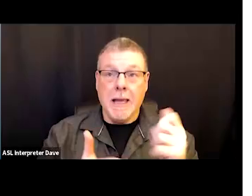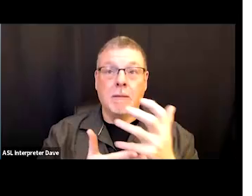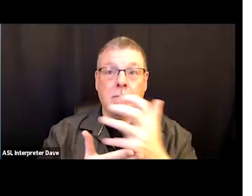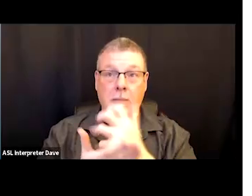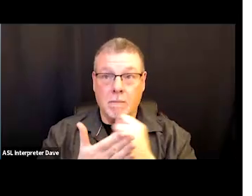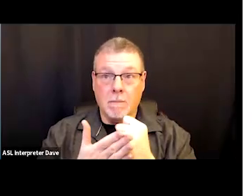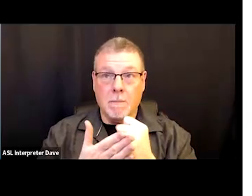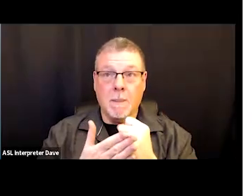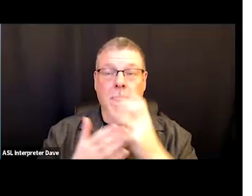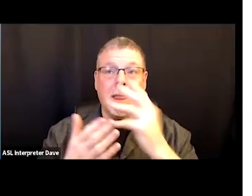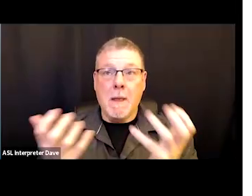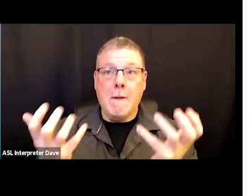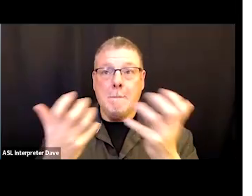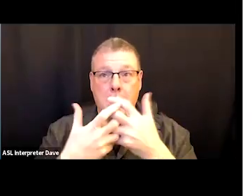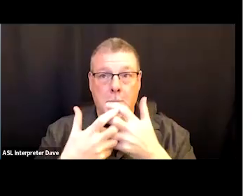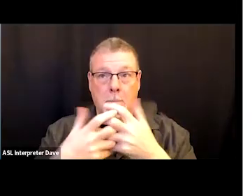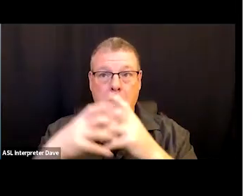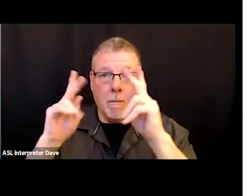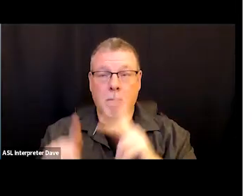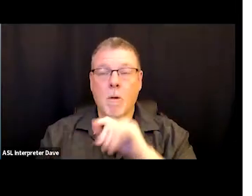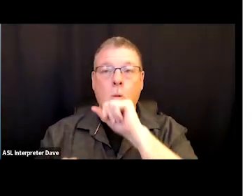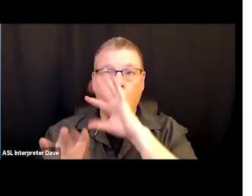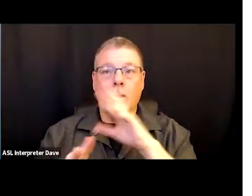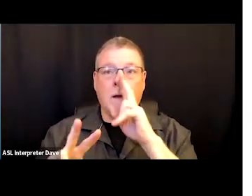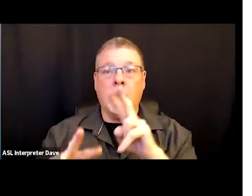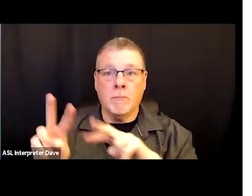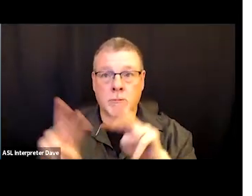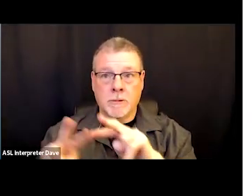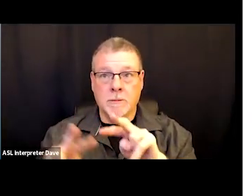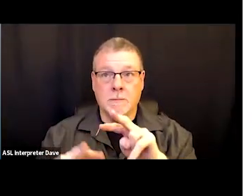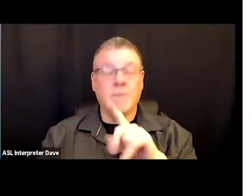and matched to the individual without an observation. And the only way to do that